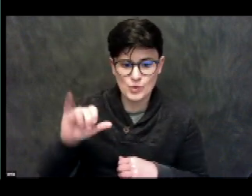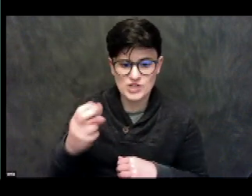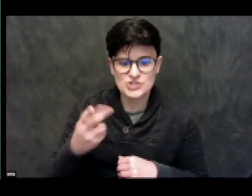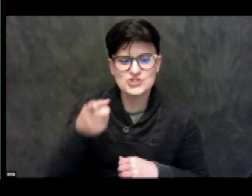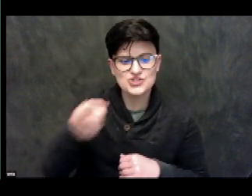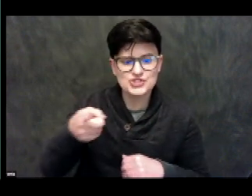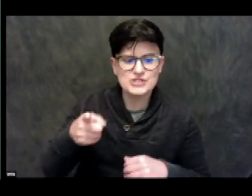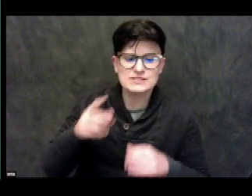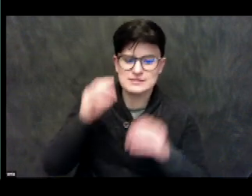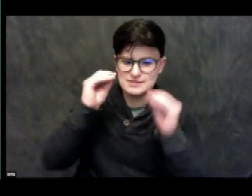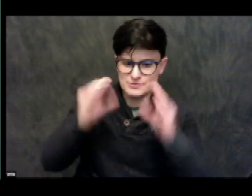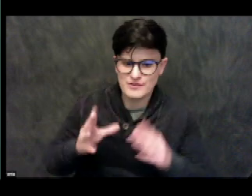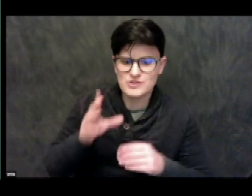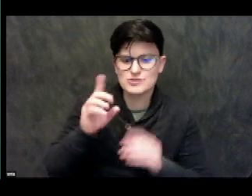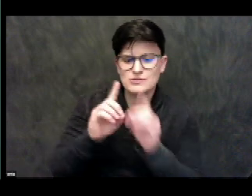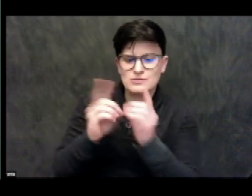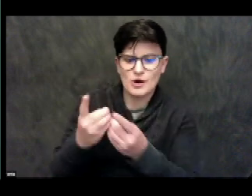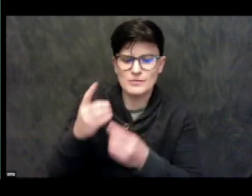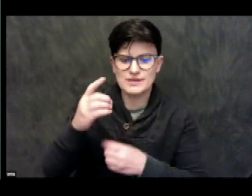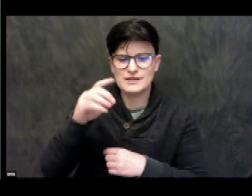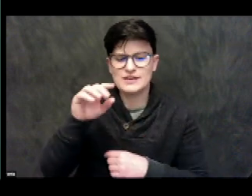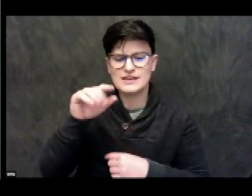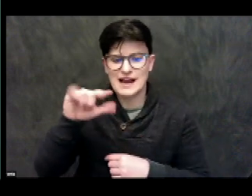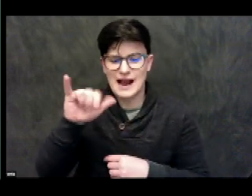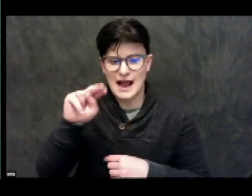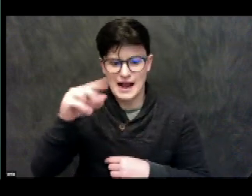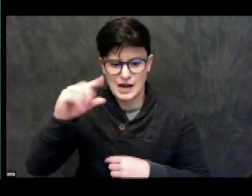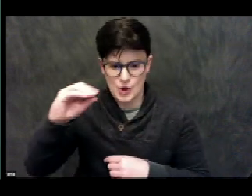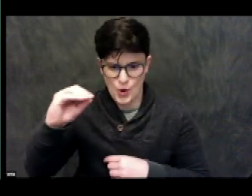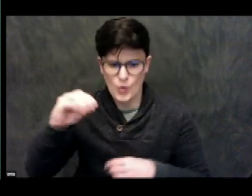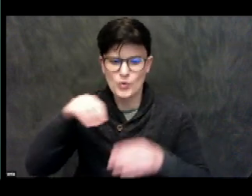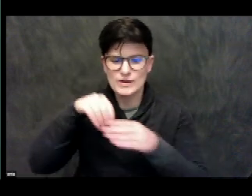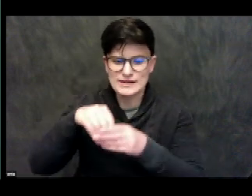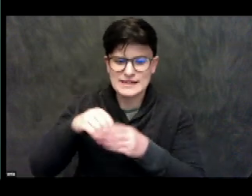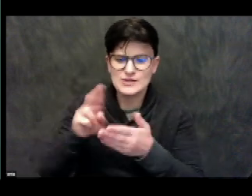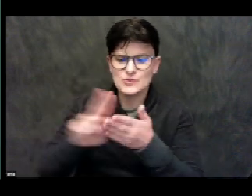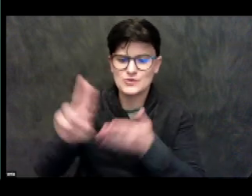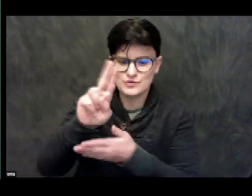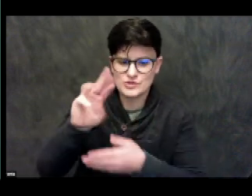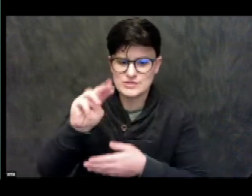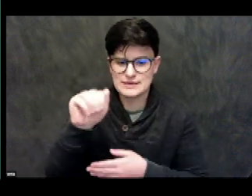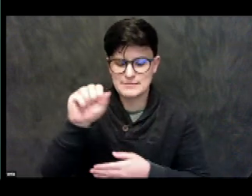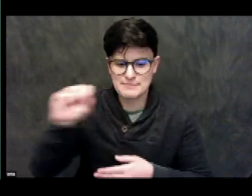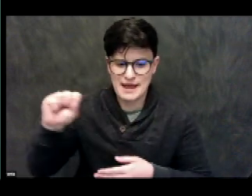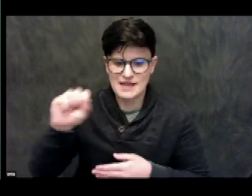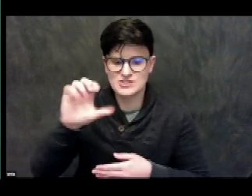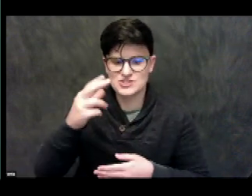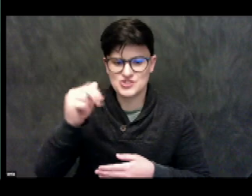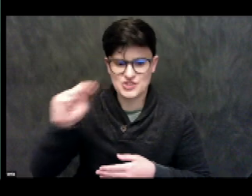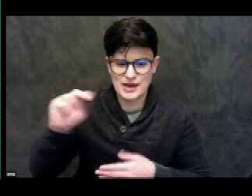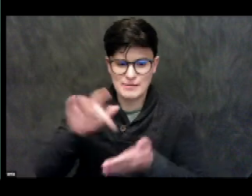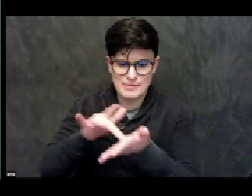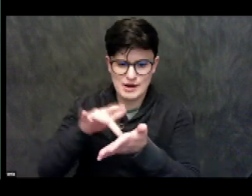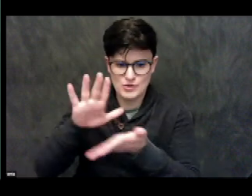at the University of Massachusetts Chan Medical School and practices at UMass Memorial Health. Since 2014, she completed